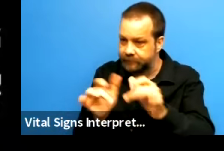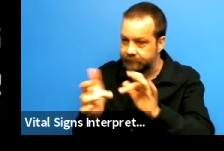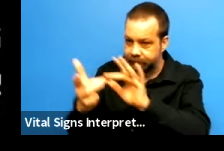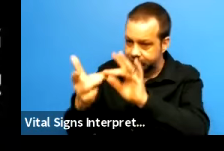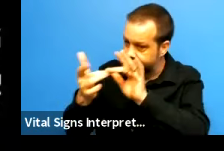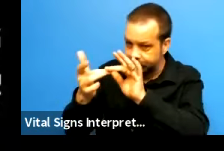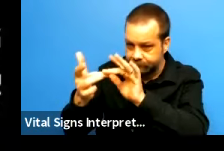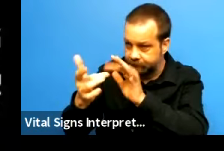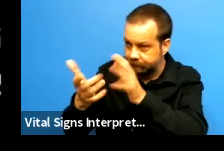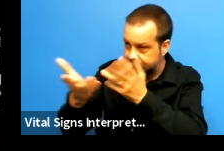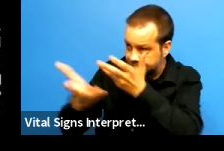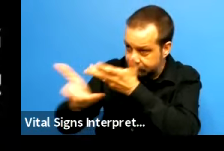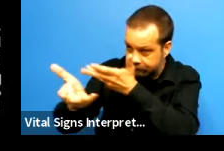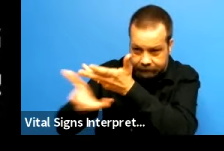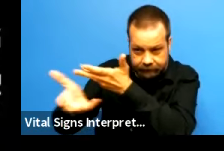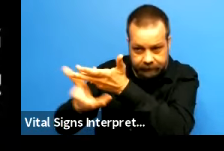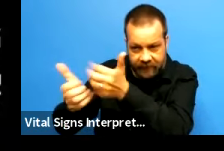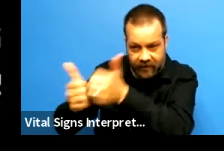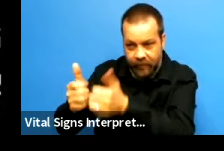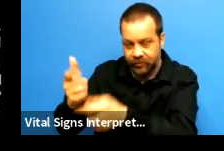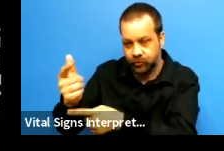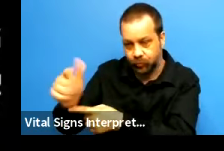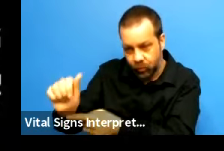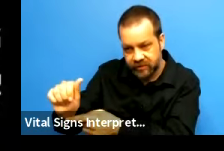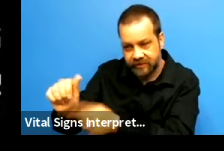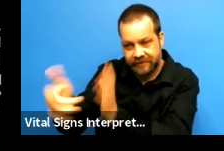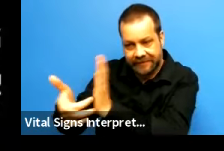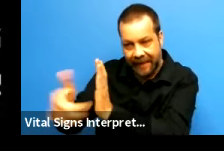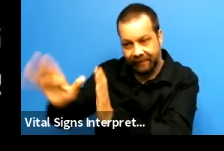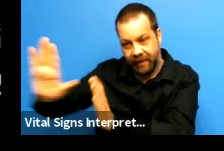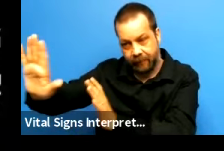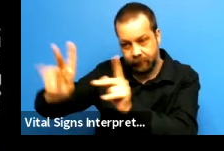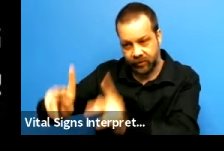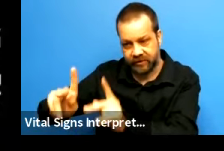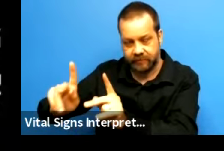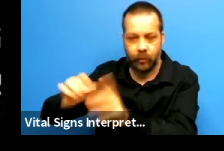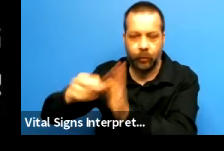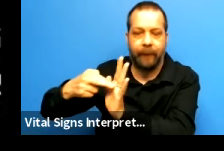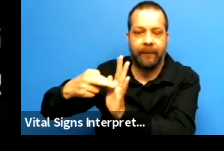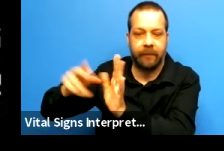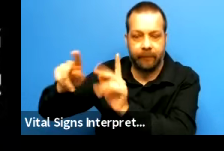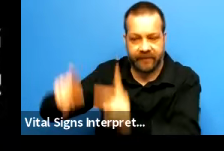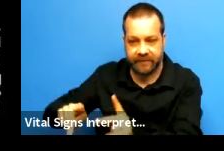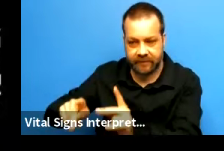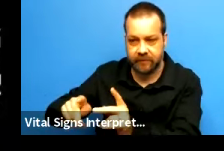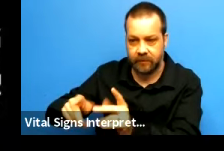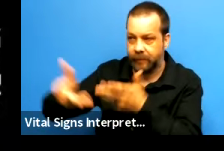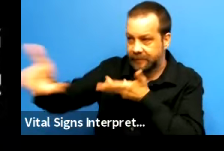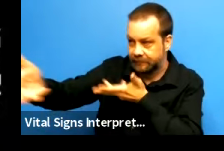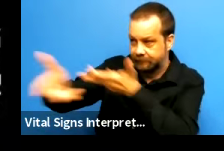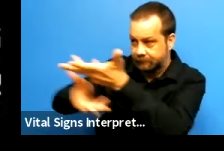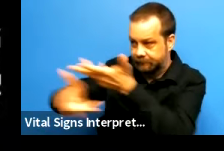with our person who is in charge and looking at that from multiple points of view.